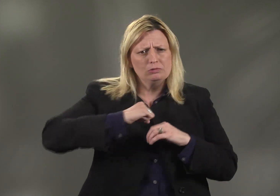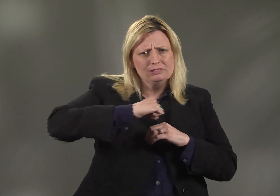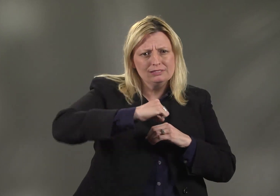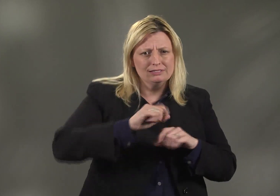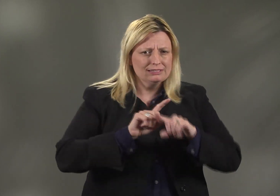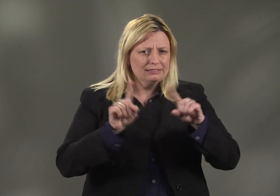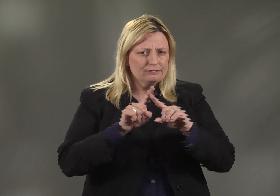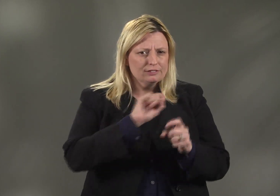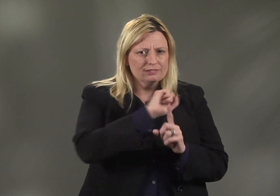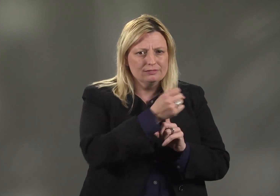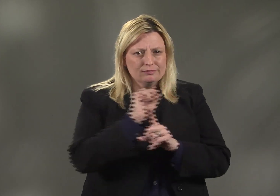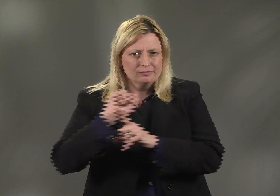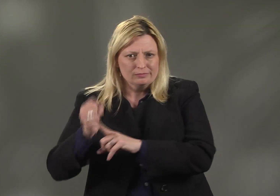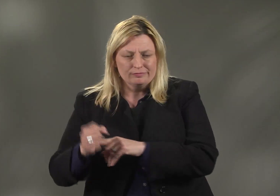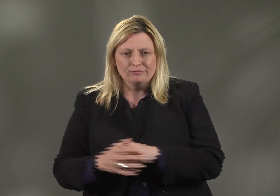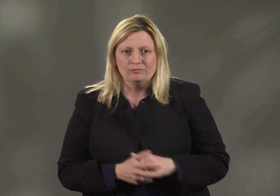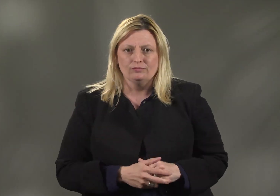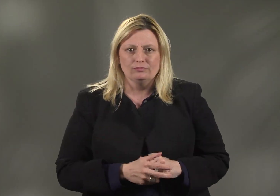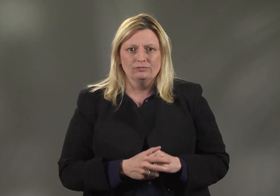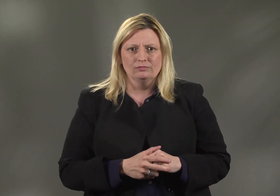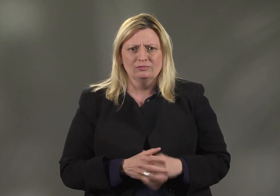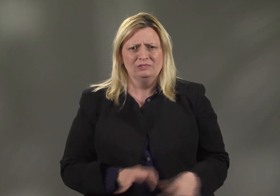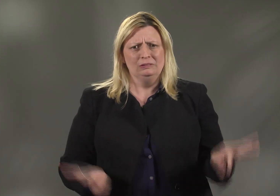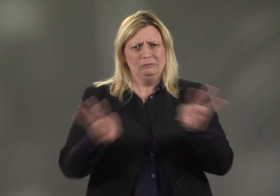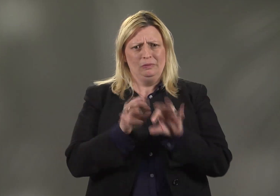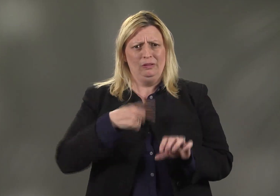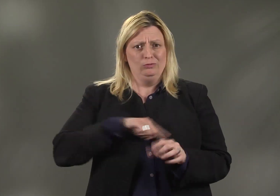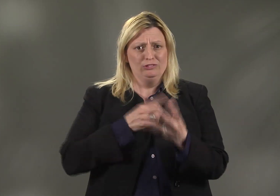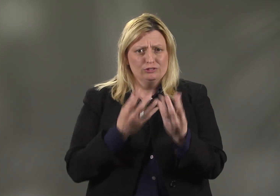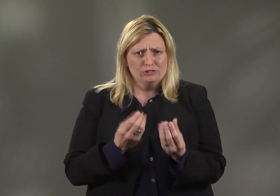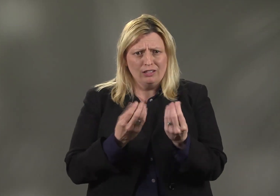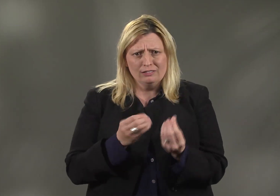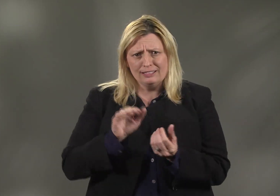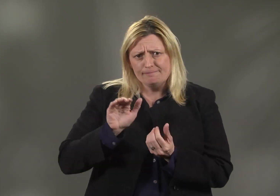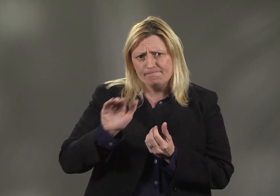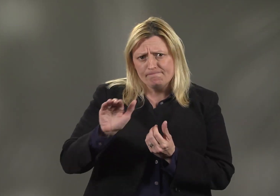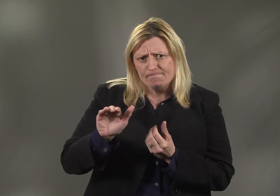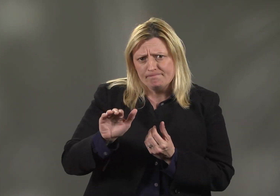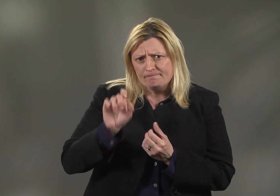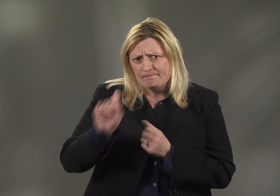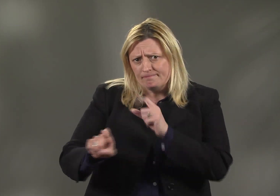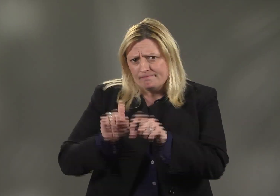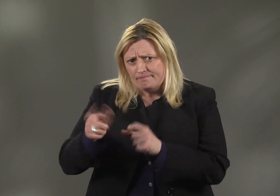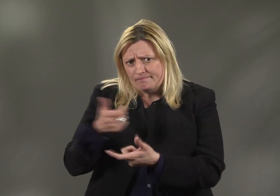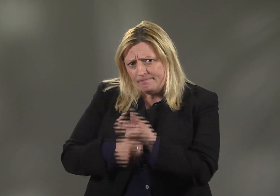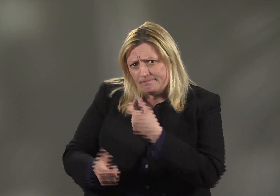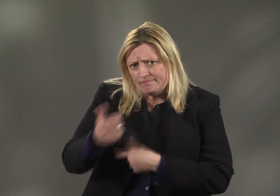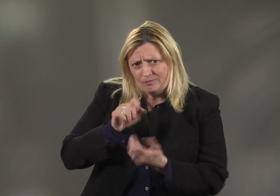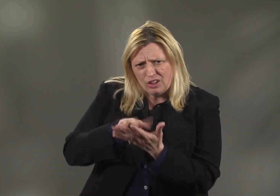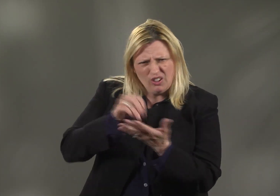may notice more resistance in various situations. It's important to gently probe or ask questions